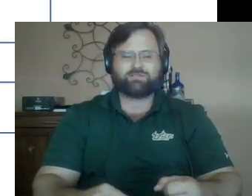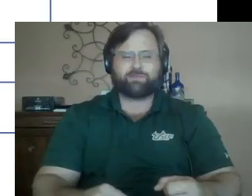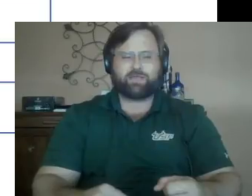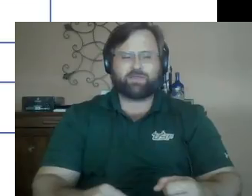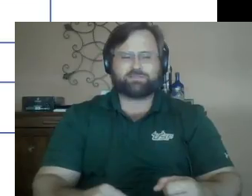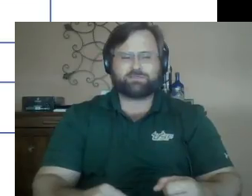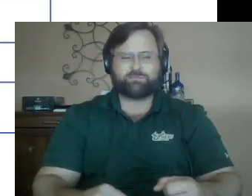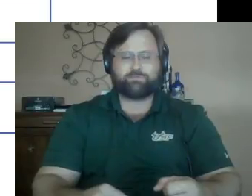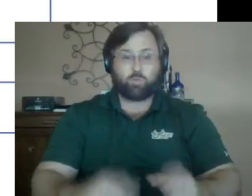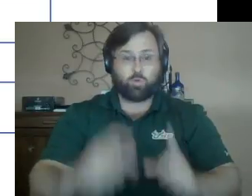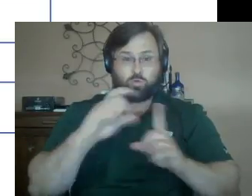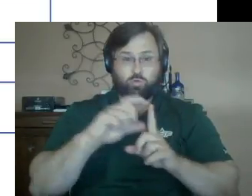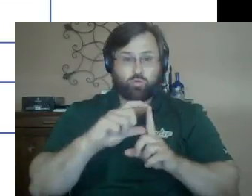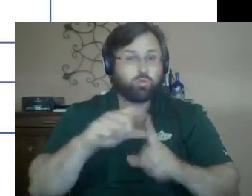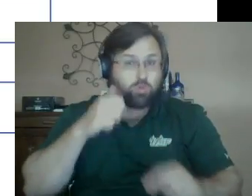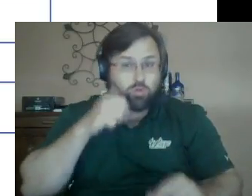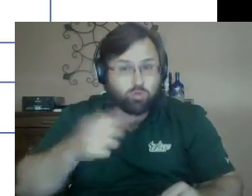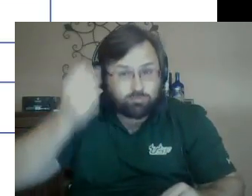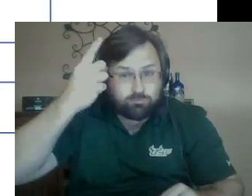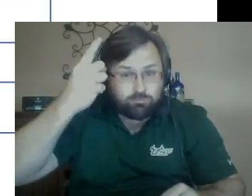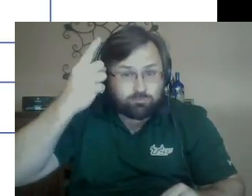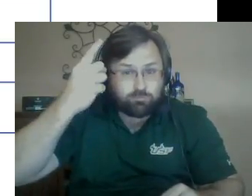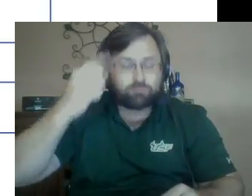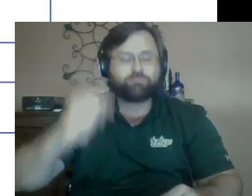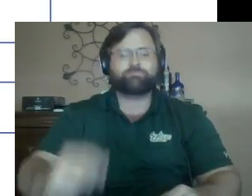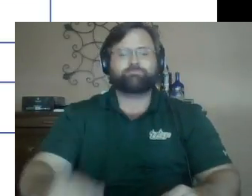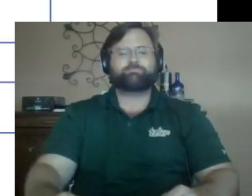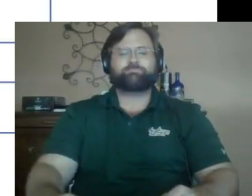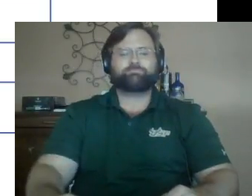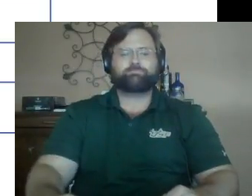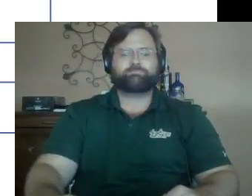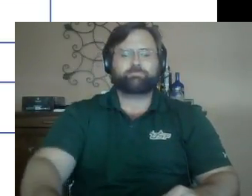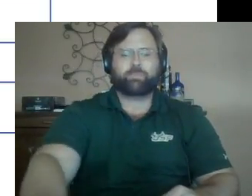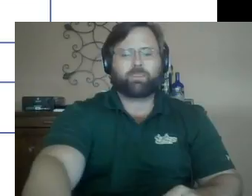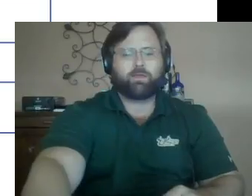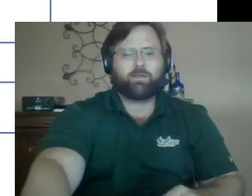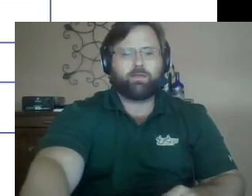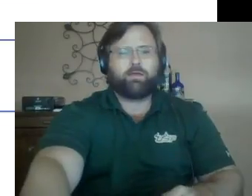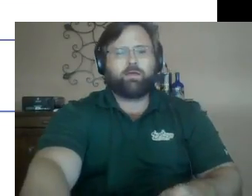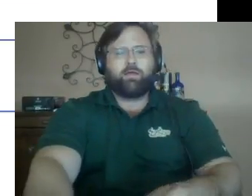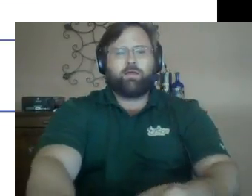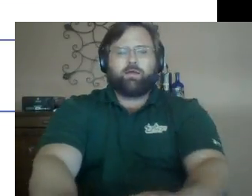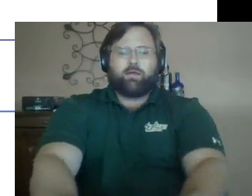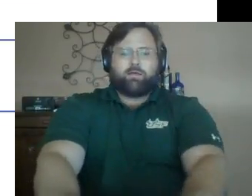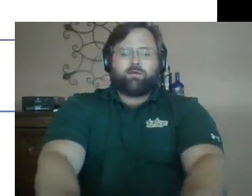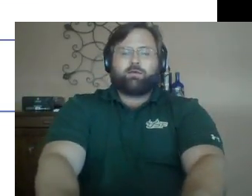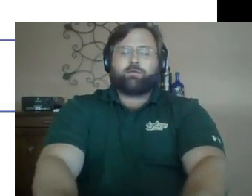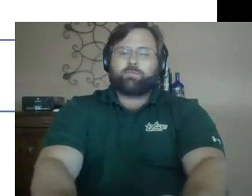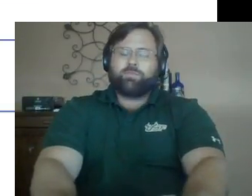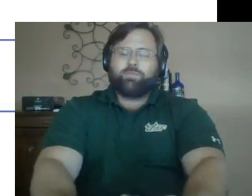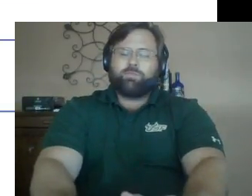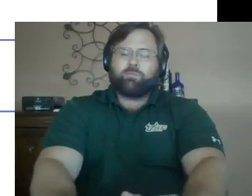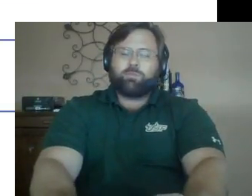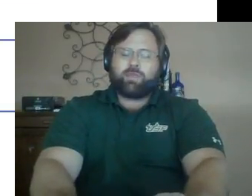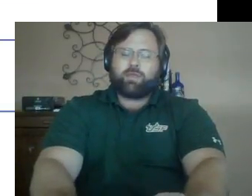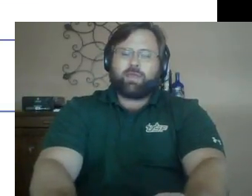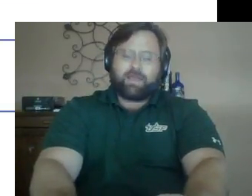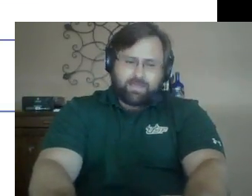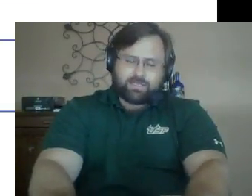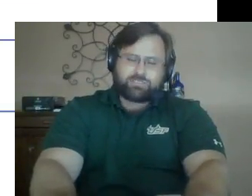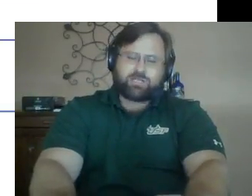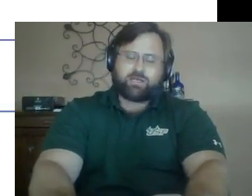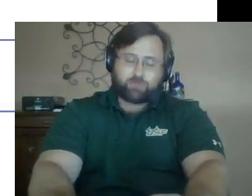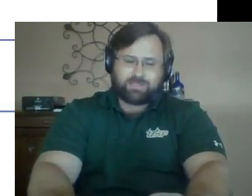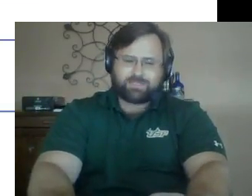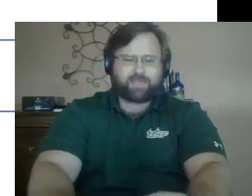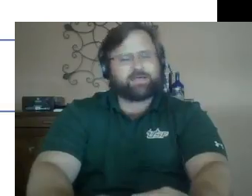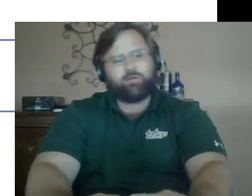something like this in English as well as in ASL